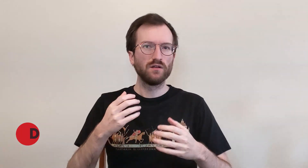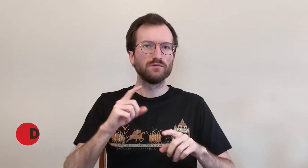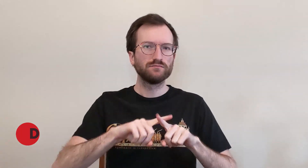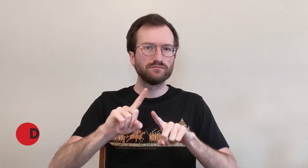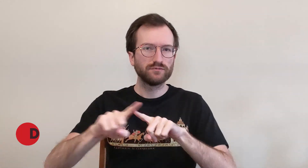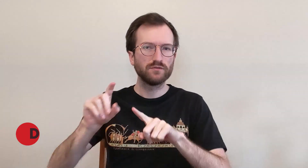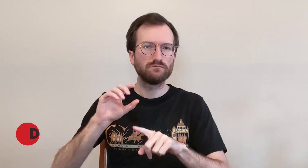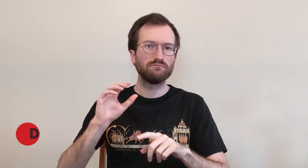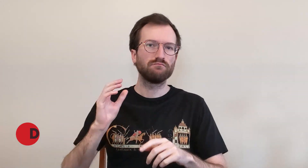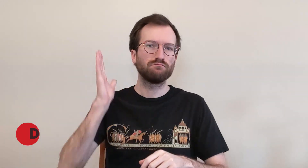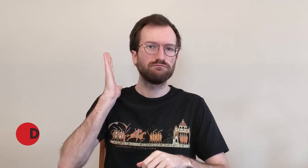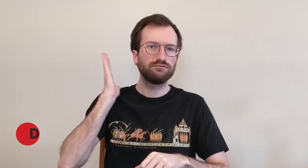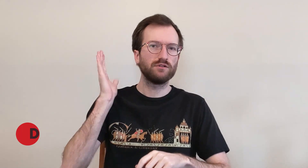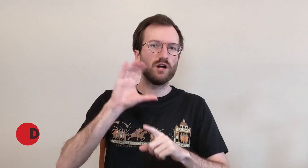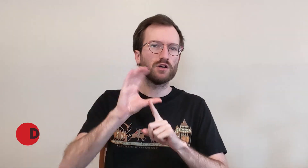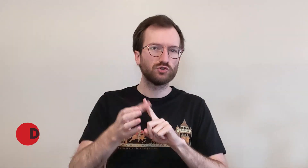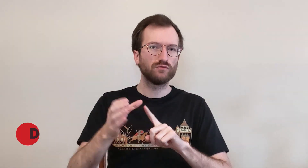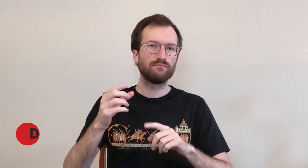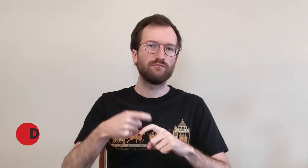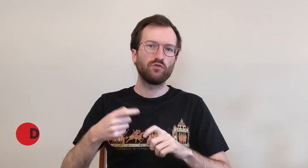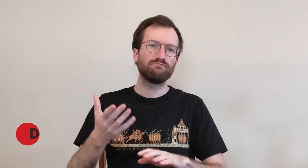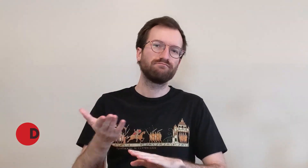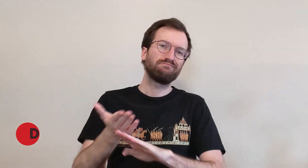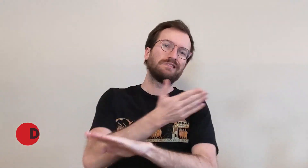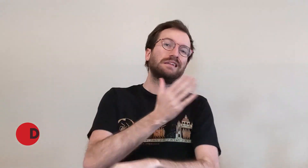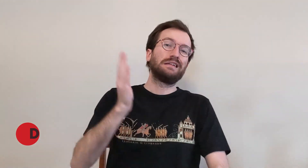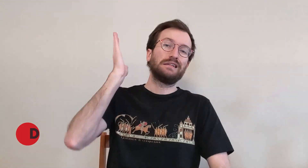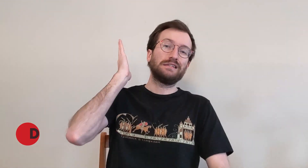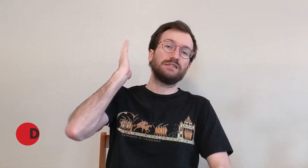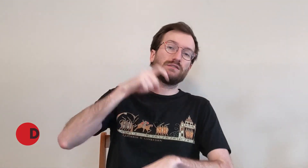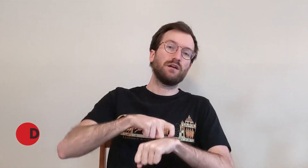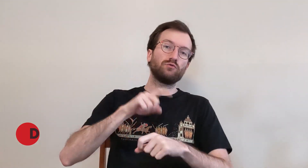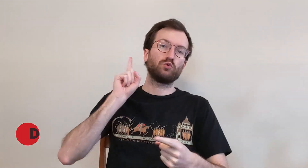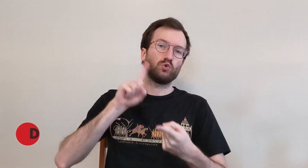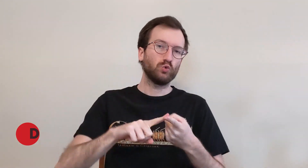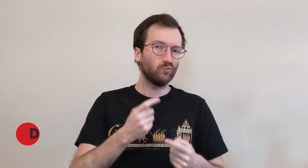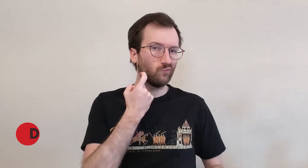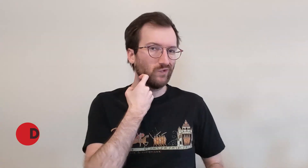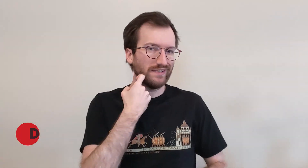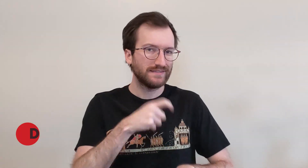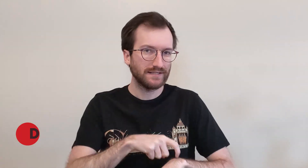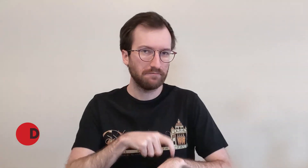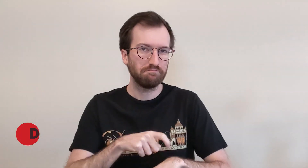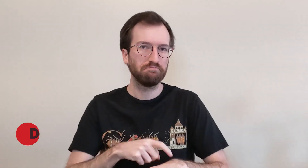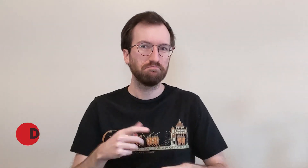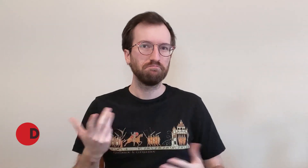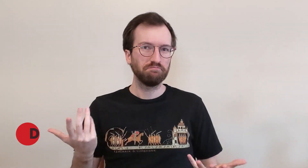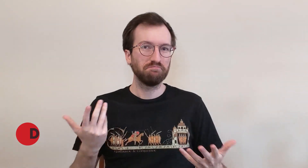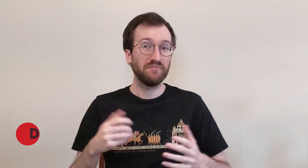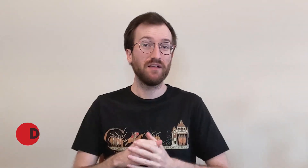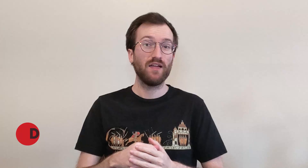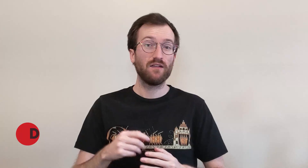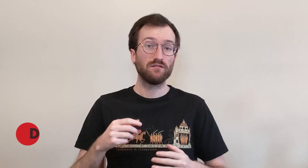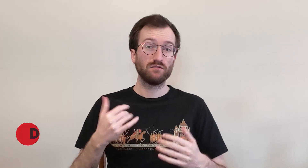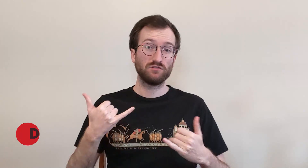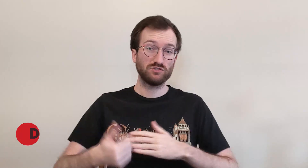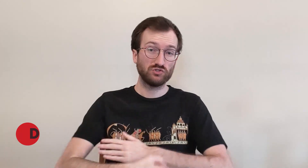I studied various historical cultures, ranging from a really long time ago to recent times.